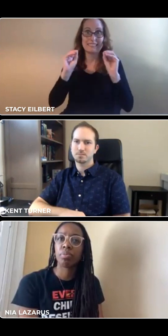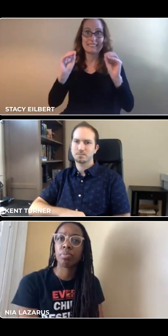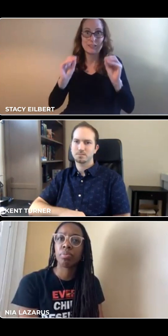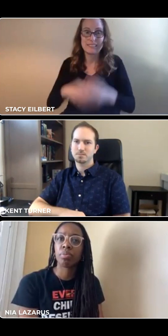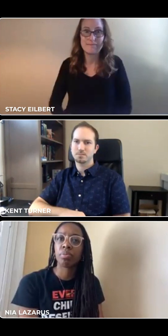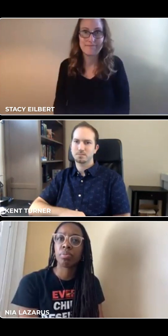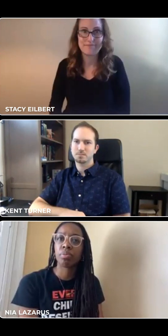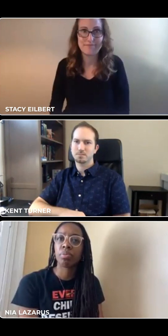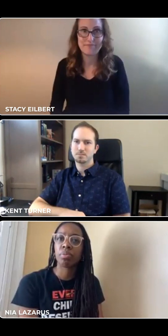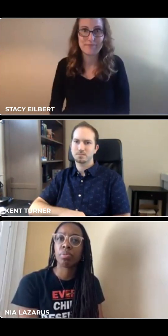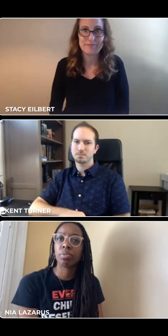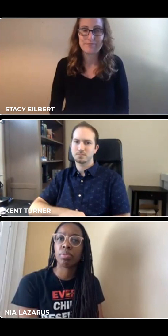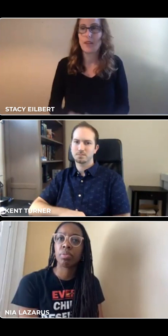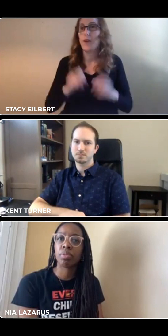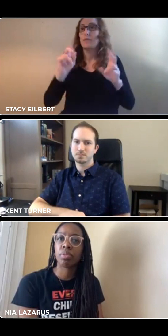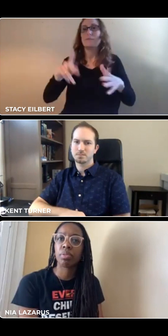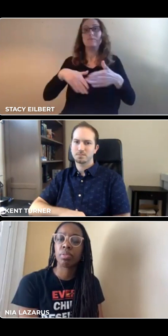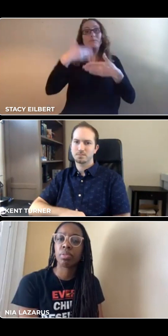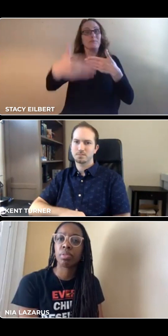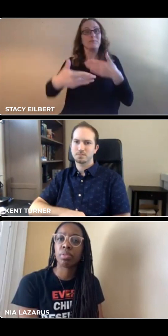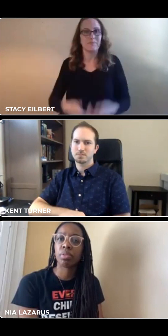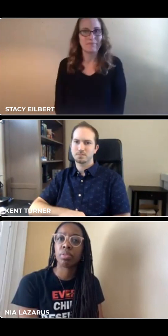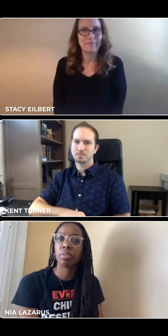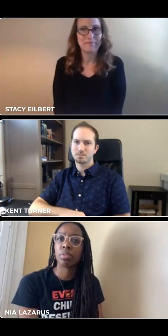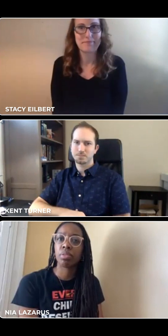online teaching now.